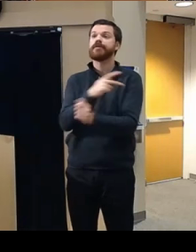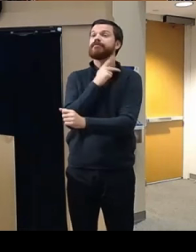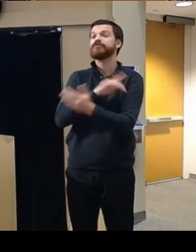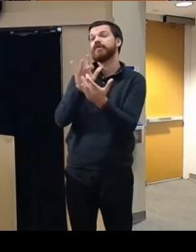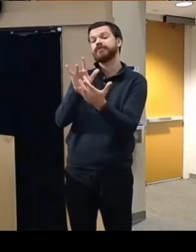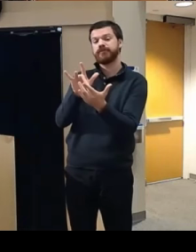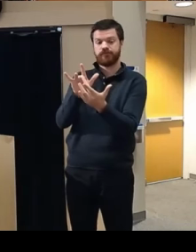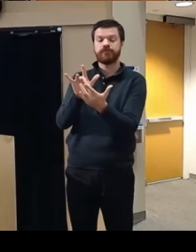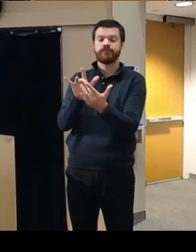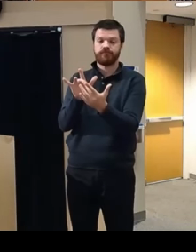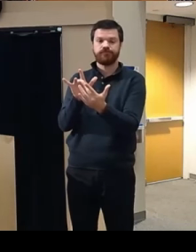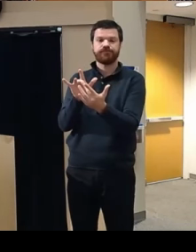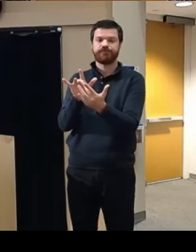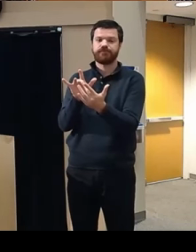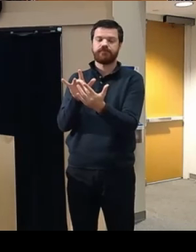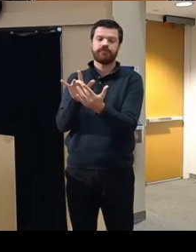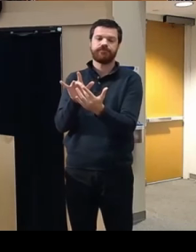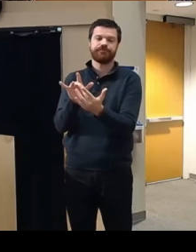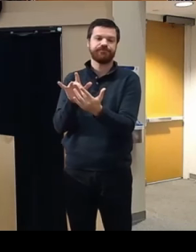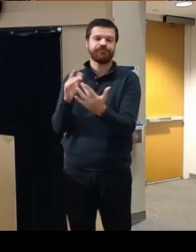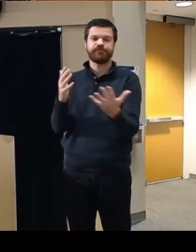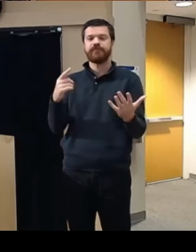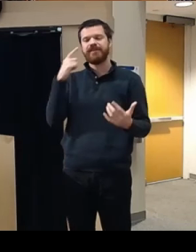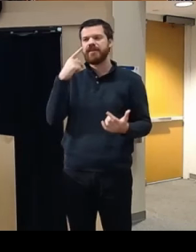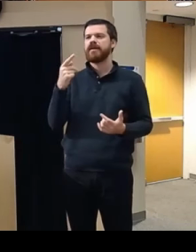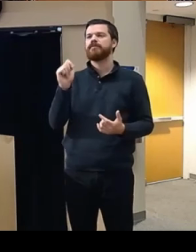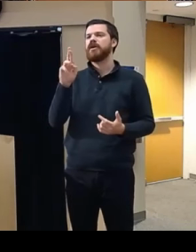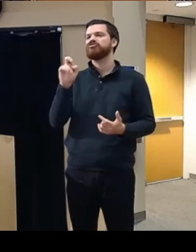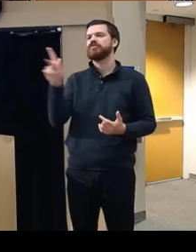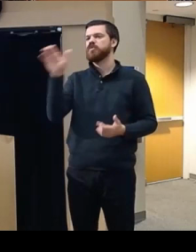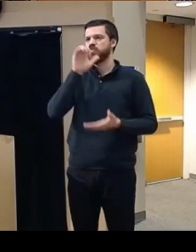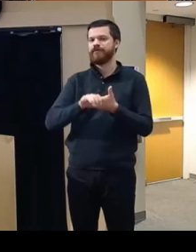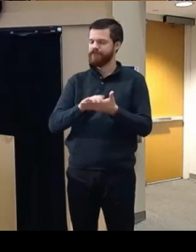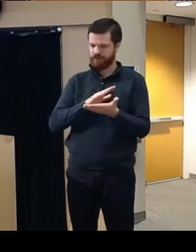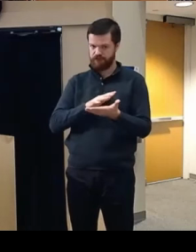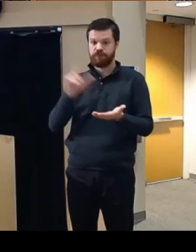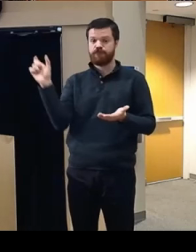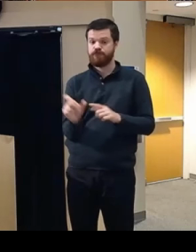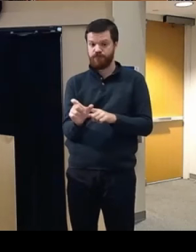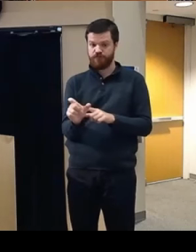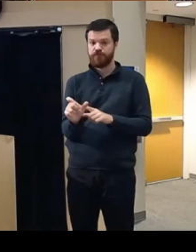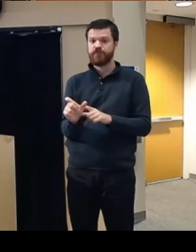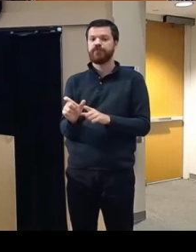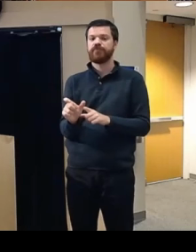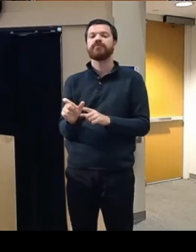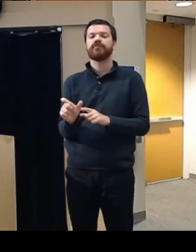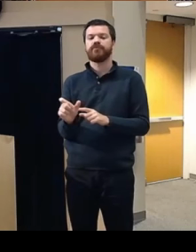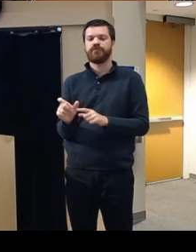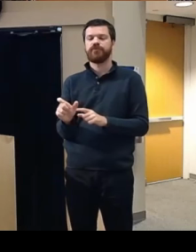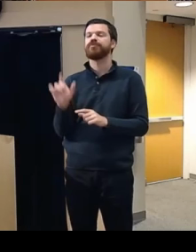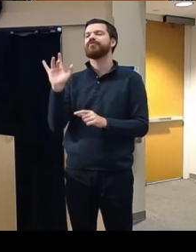in terms of um believe this is Patrick's wife we could add that person as a contributor um